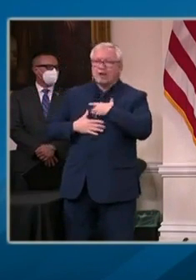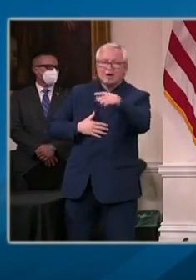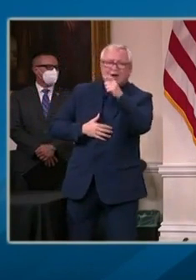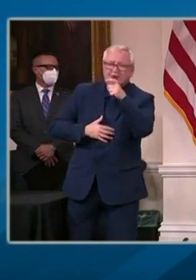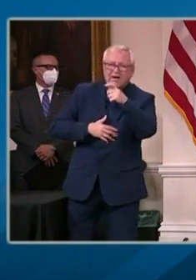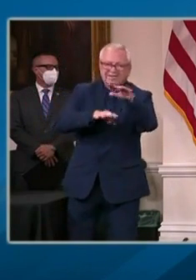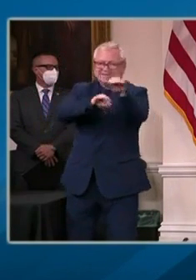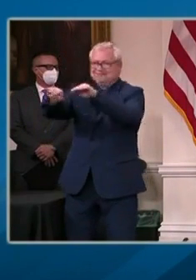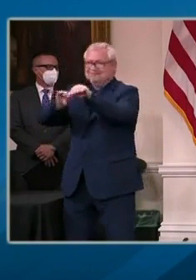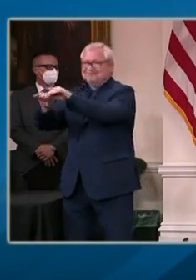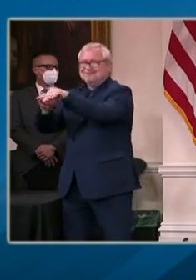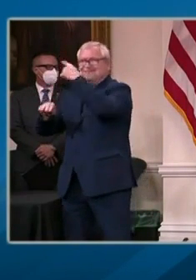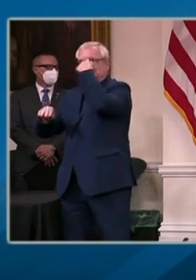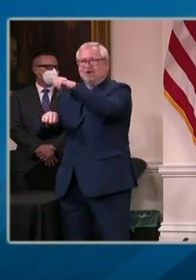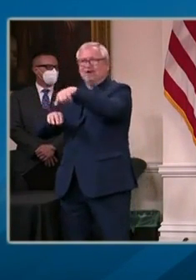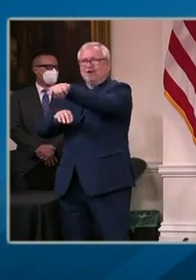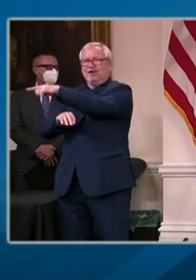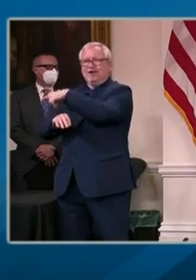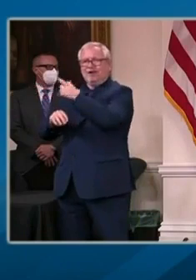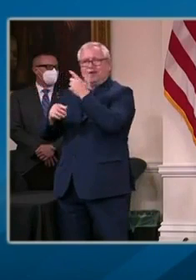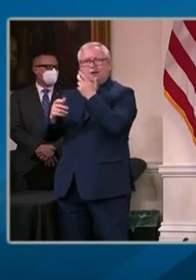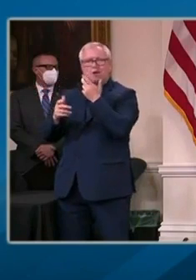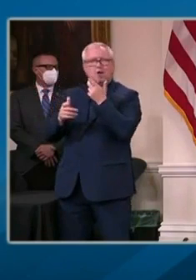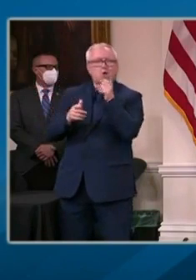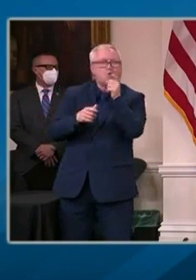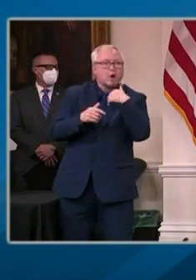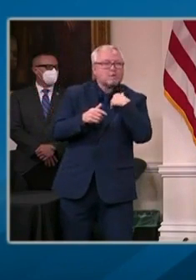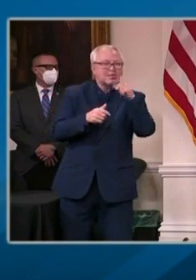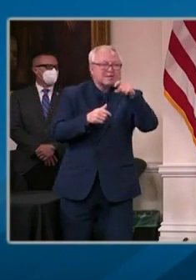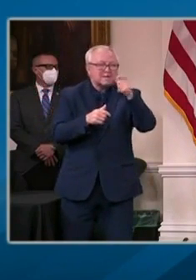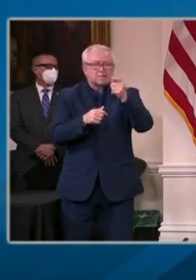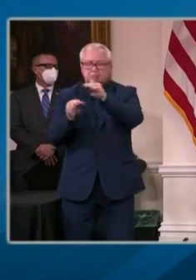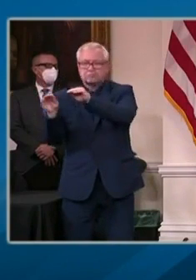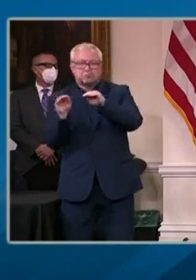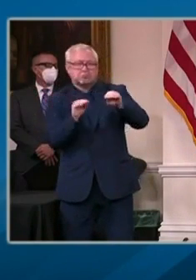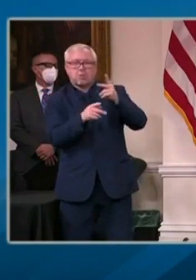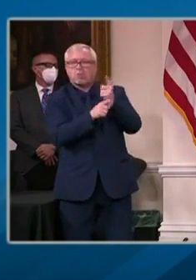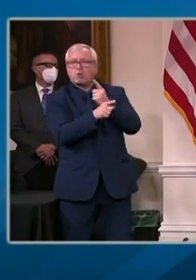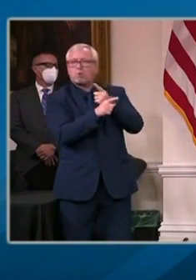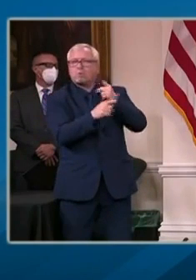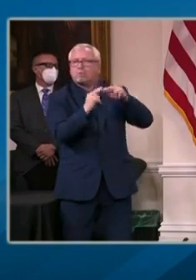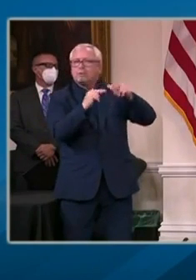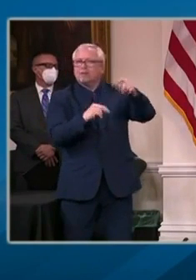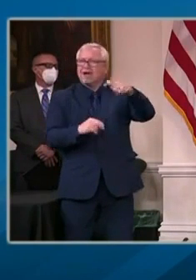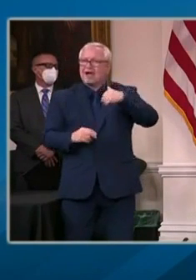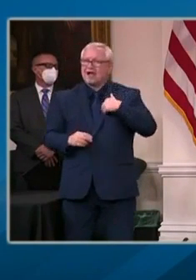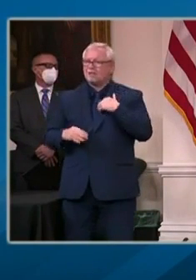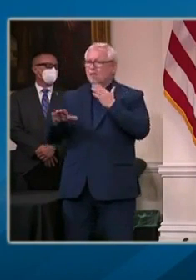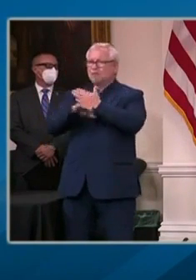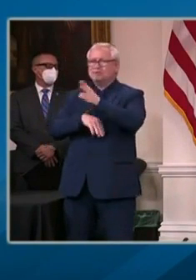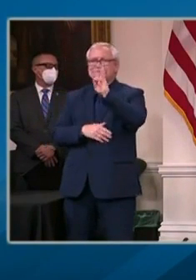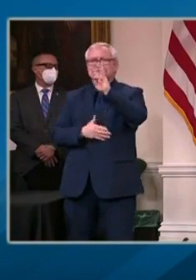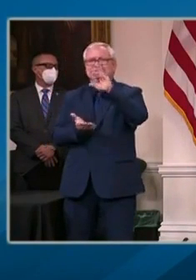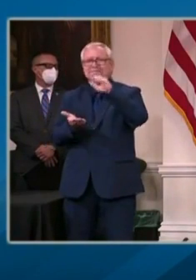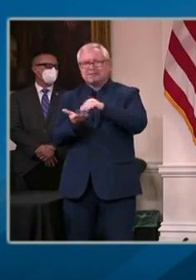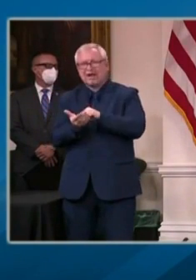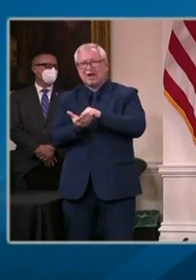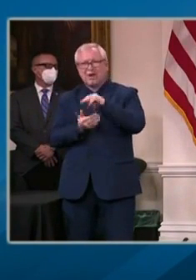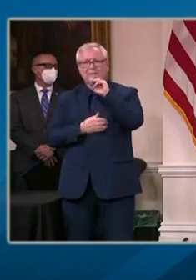THAT REQUIRE A BED OR VENTILATOR AND TRANSFERRING PATIENTS TO OTHER APPROPRIATE TREATMENT FACILITIES.